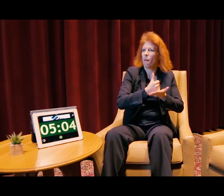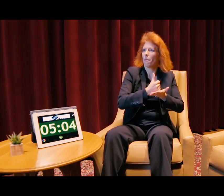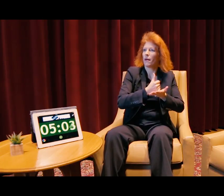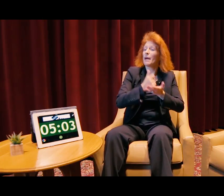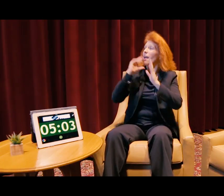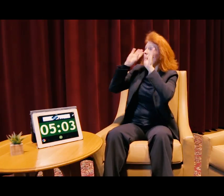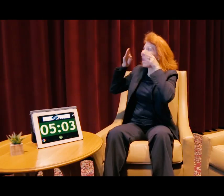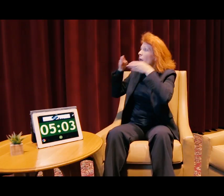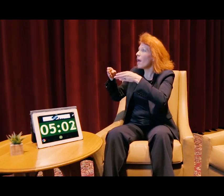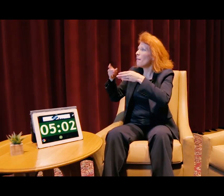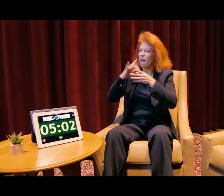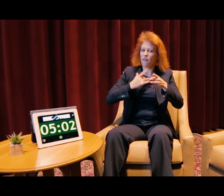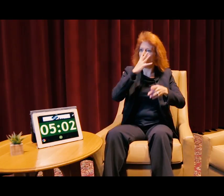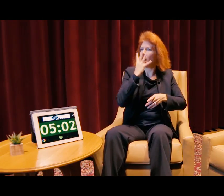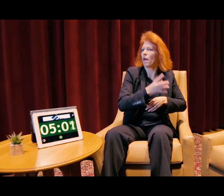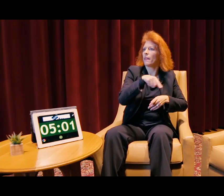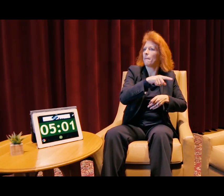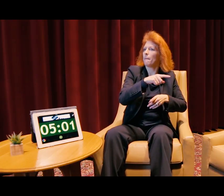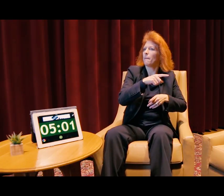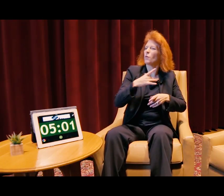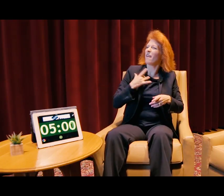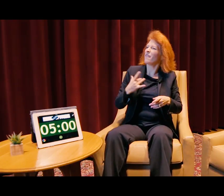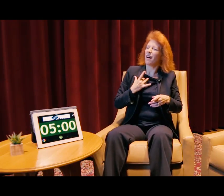to my own family in the way that was important. So we now